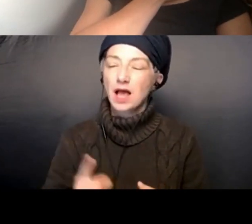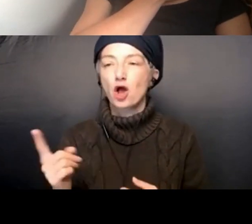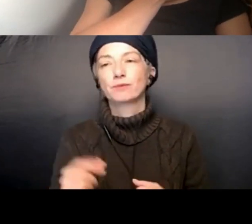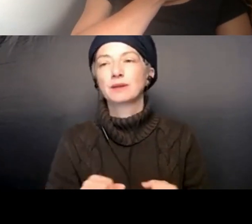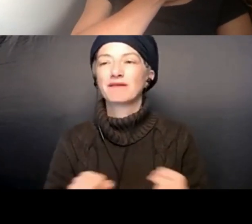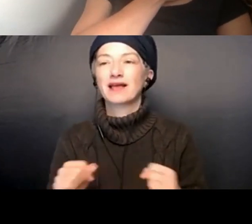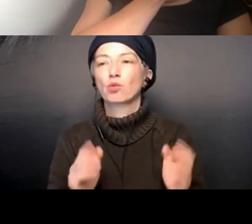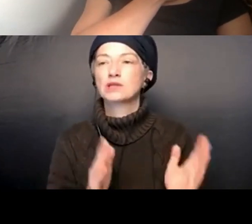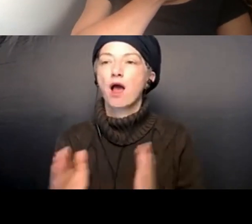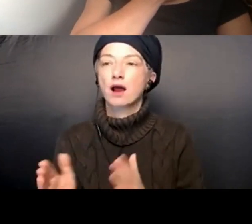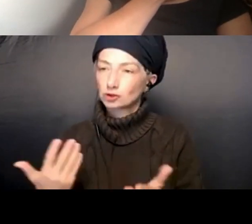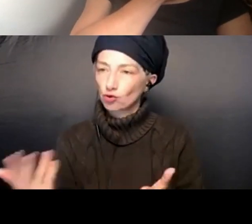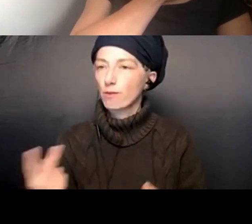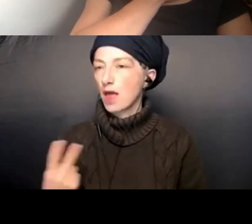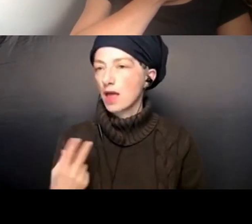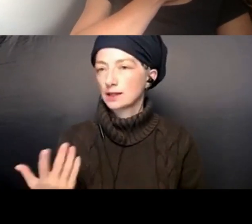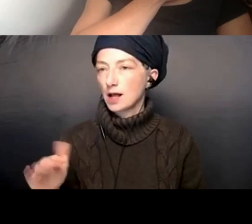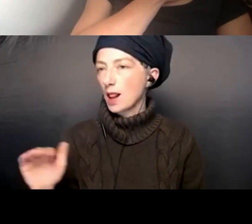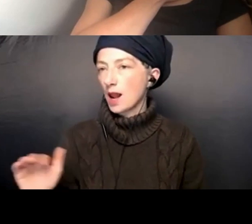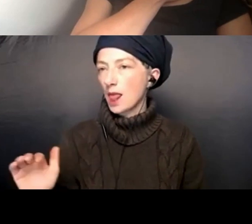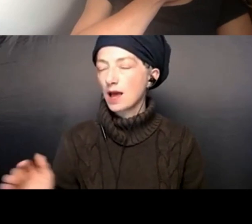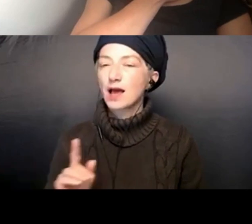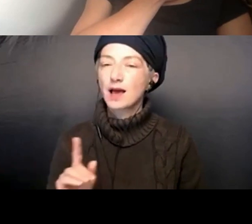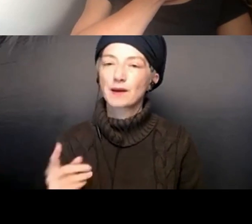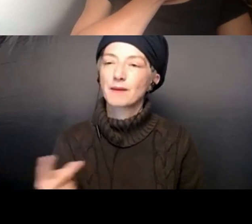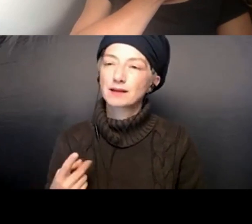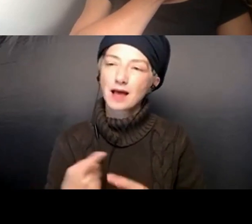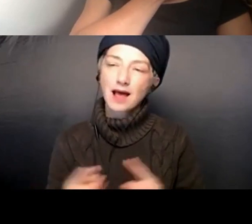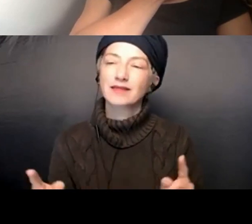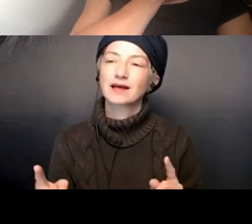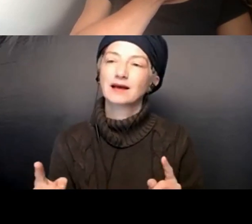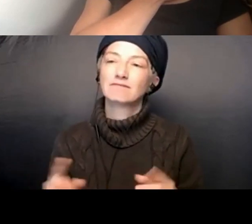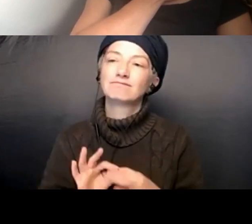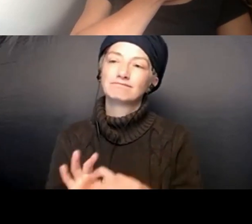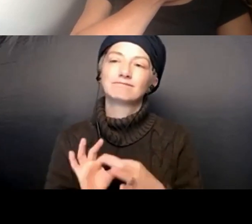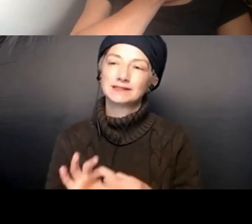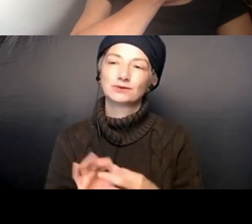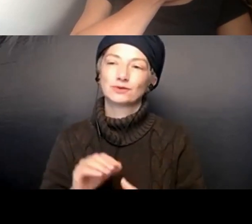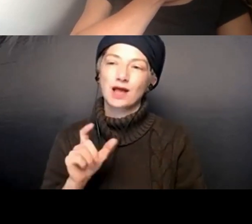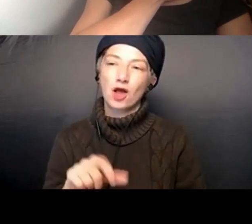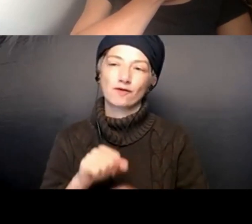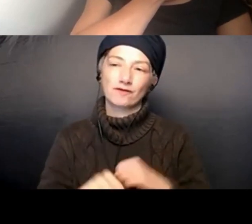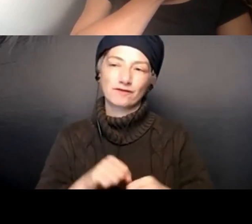But then also we have very different relations to that. So for us it's been really...